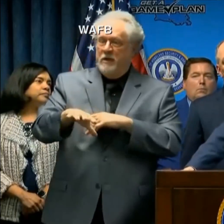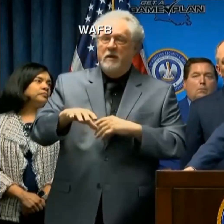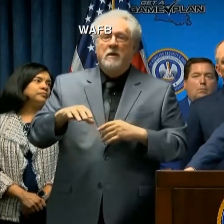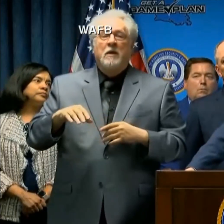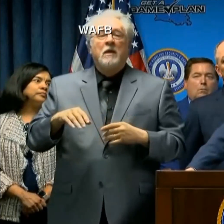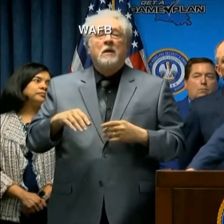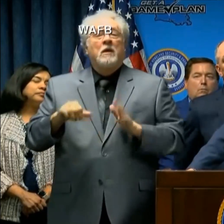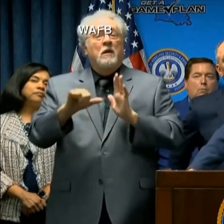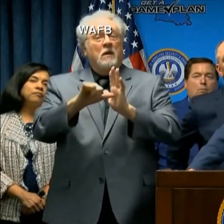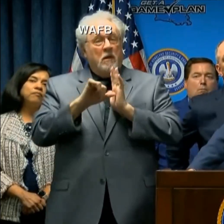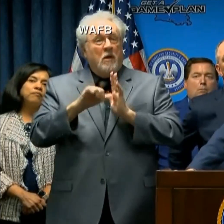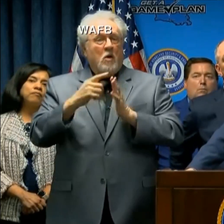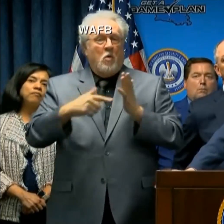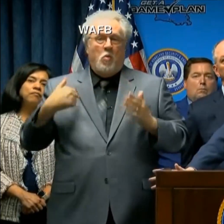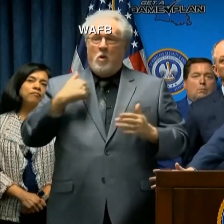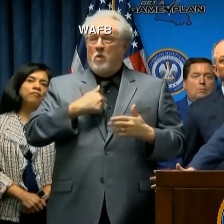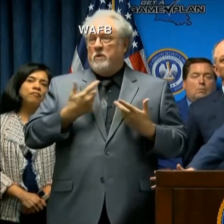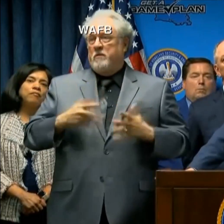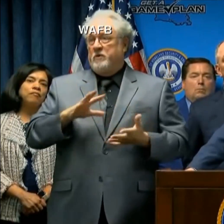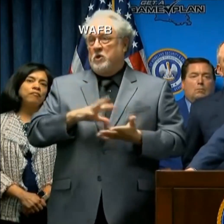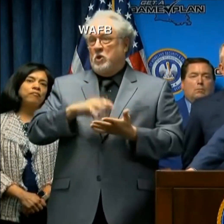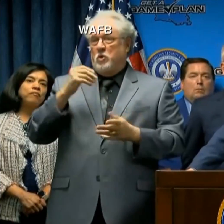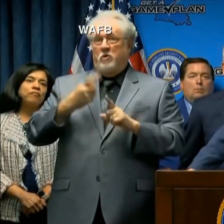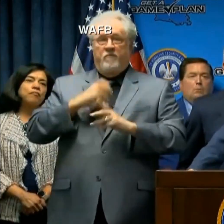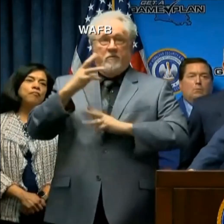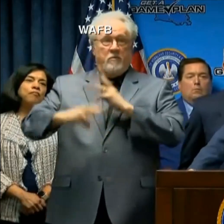to stress what we have learned from the Global